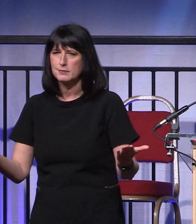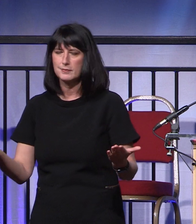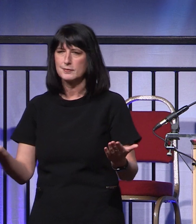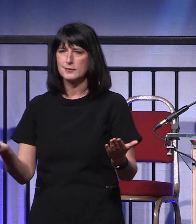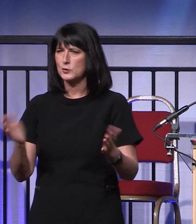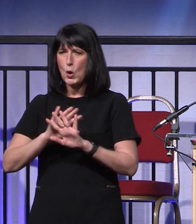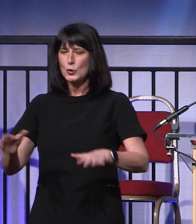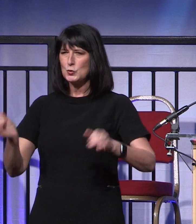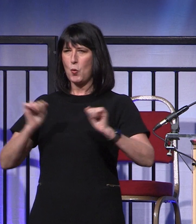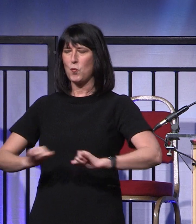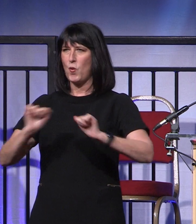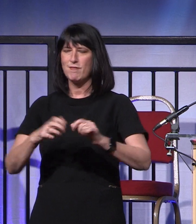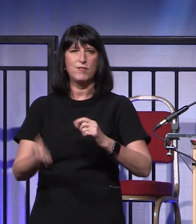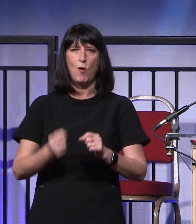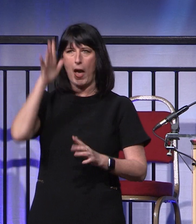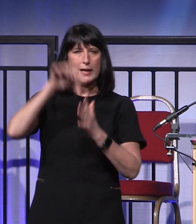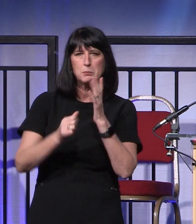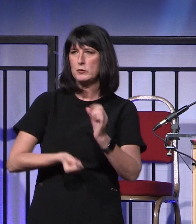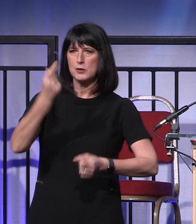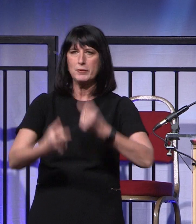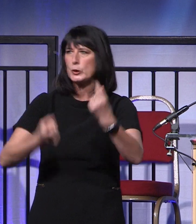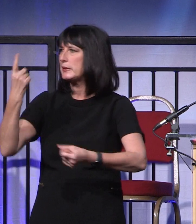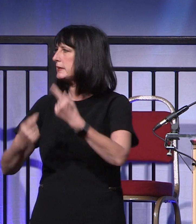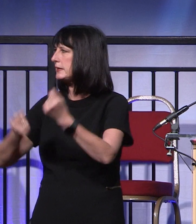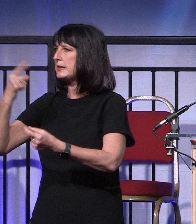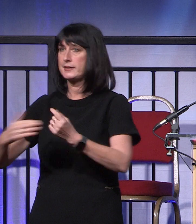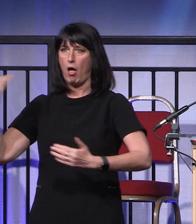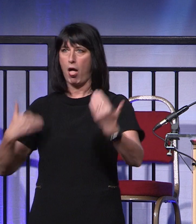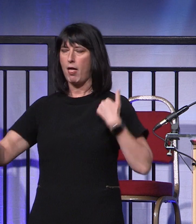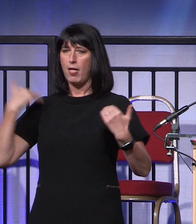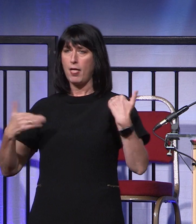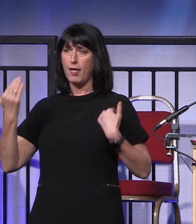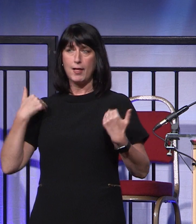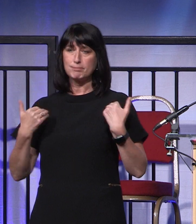opportunities and experiences to find you embrace the world that awaits you